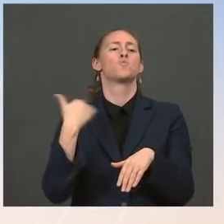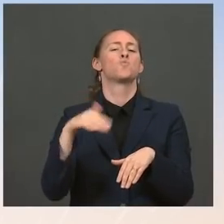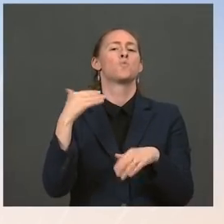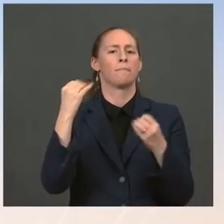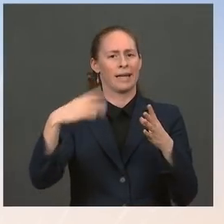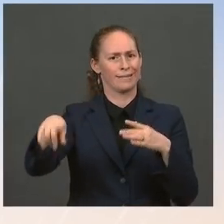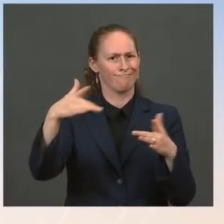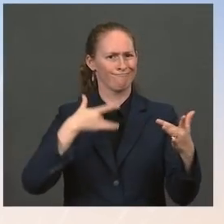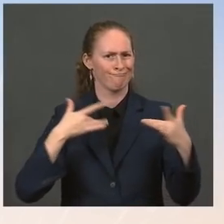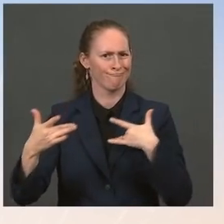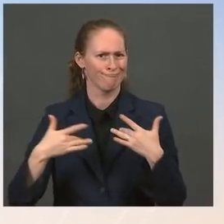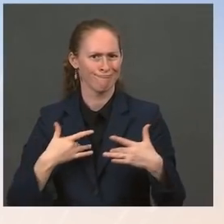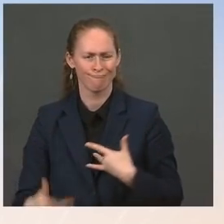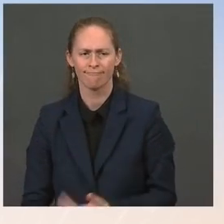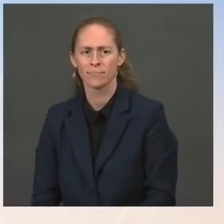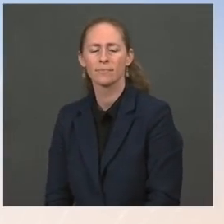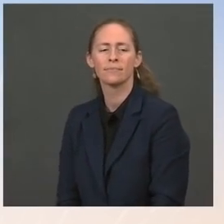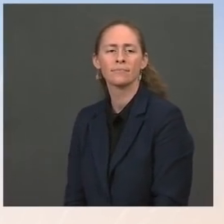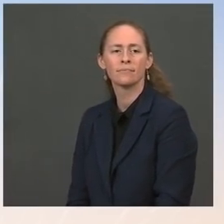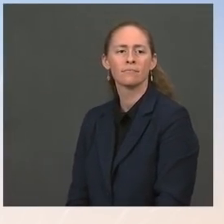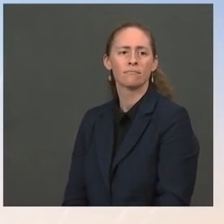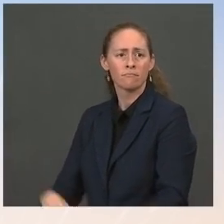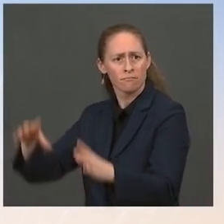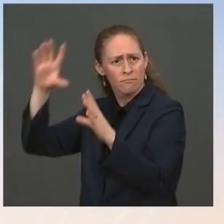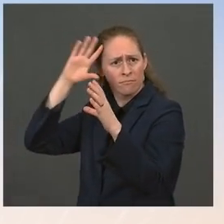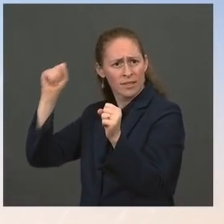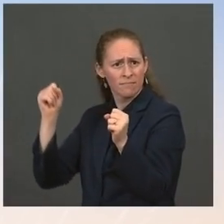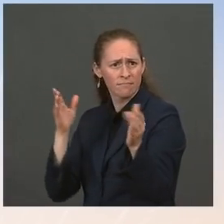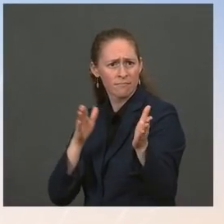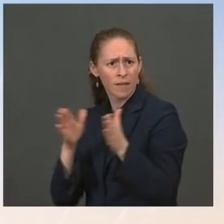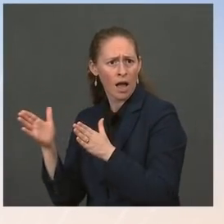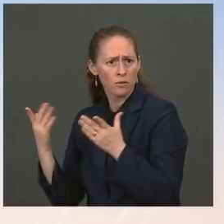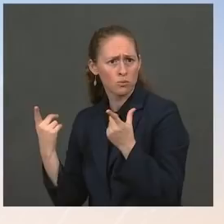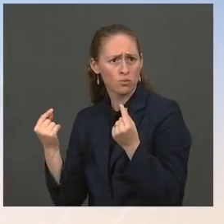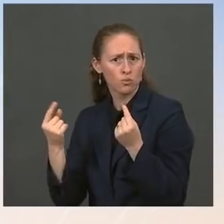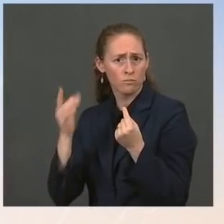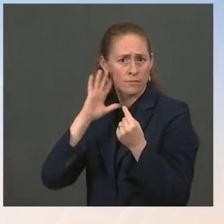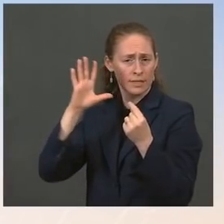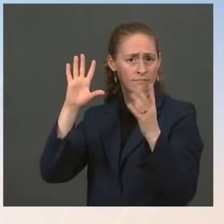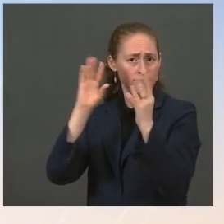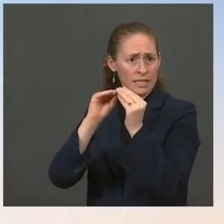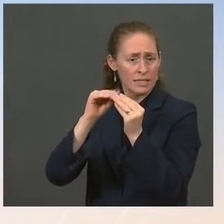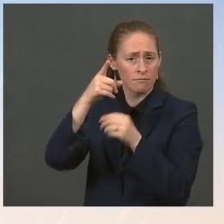with Senators Manchin or Sinema at all this week? Ms. Psaki: I can't predict for you day by day.